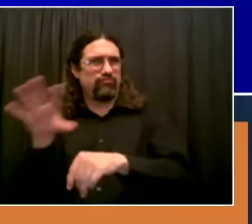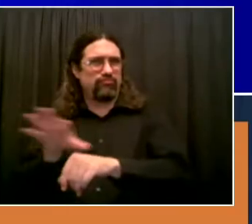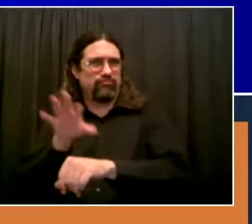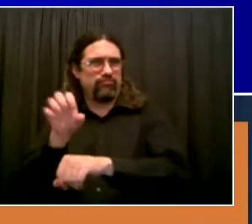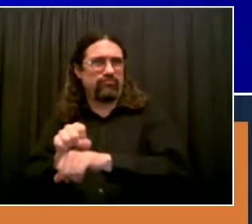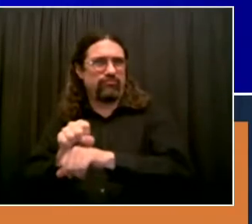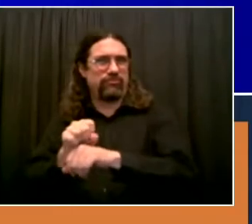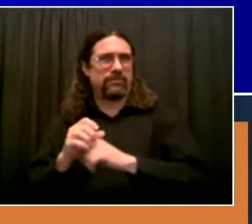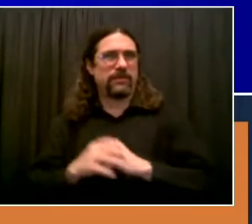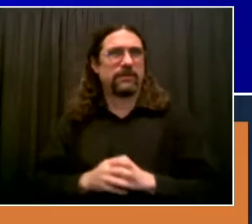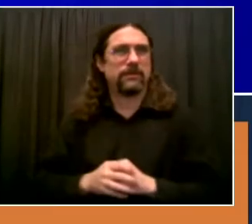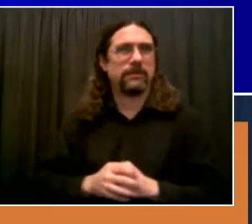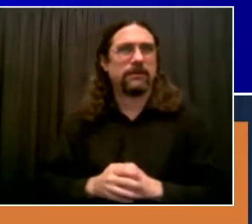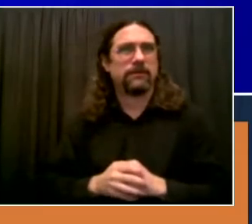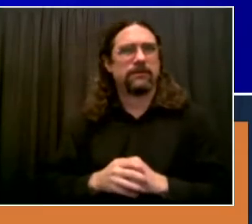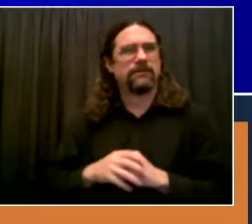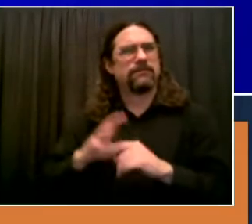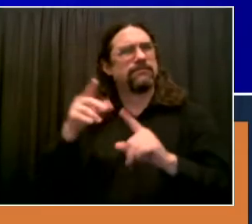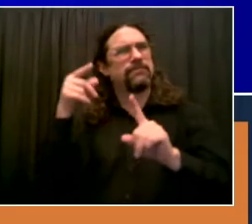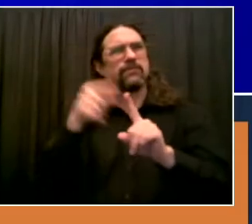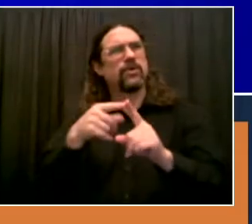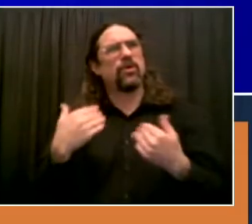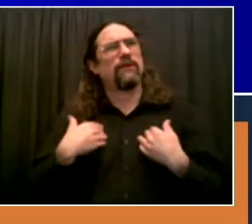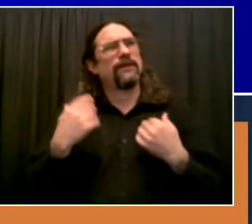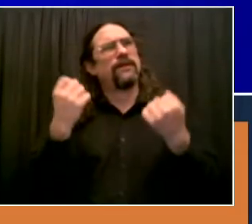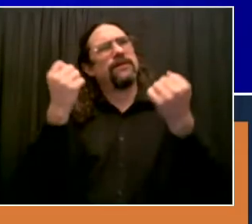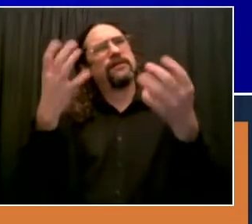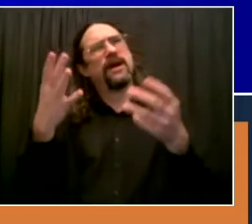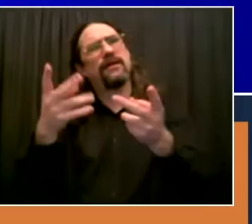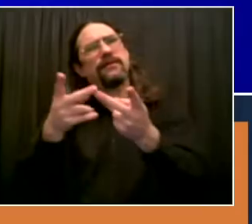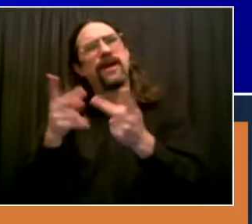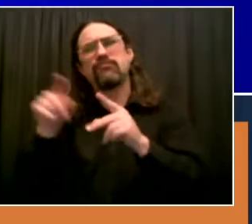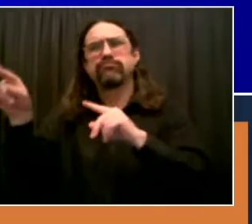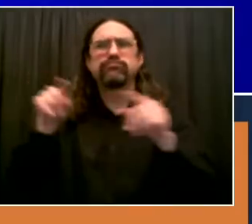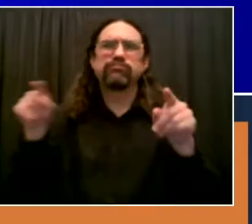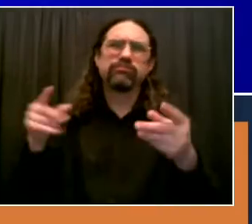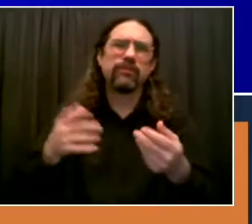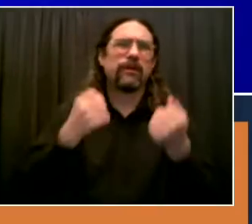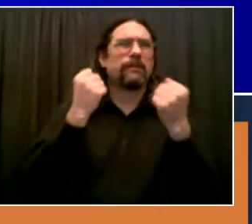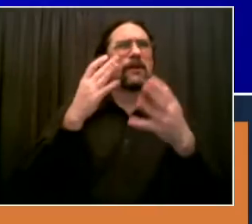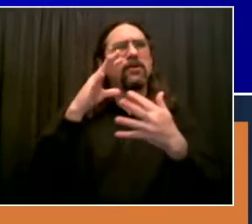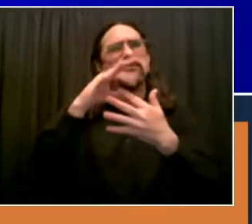CHALLENGES EASY TO GET. THIS IS EXACTLY THE RIGHT TIME